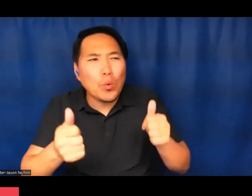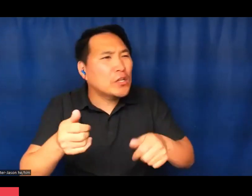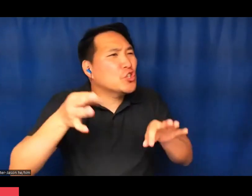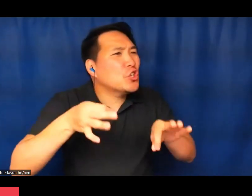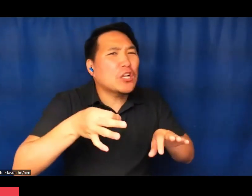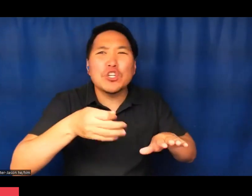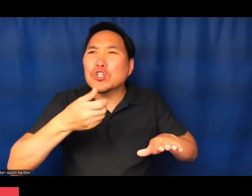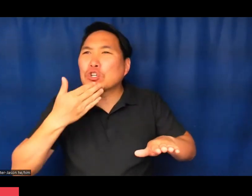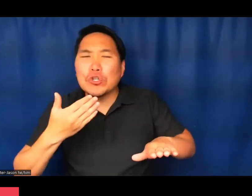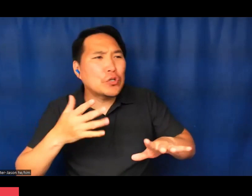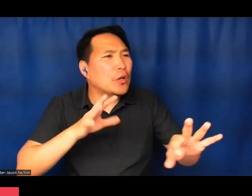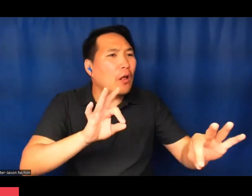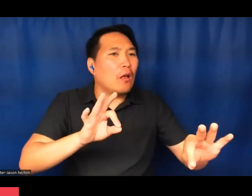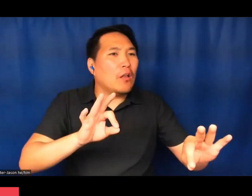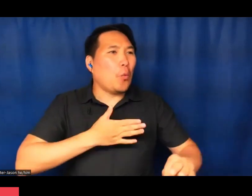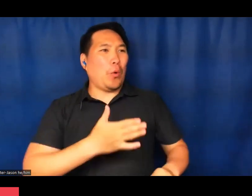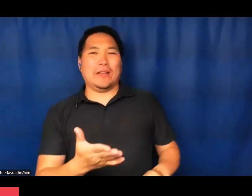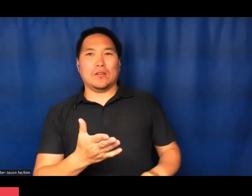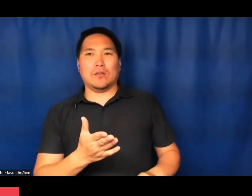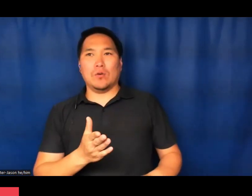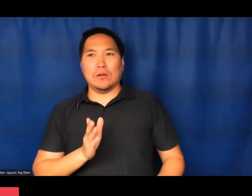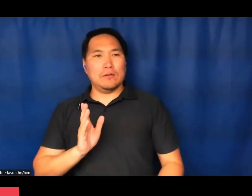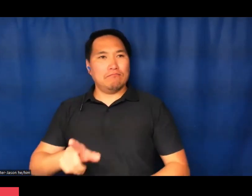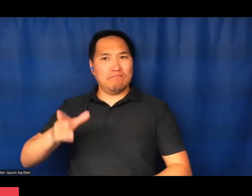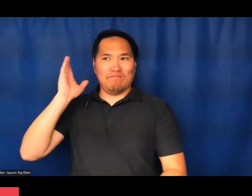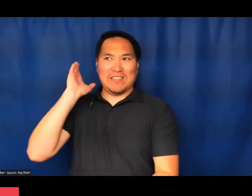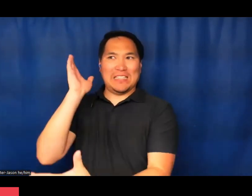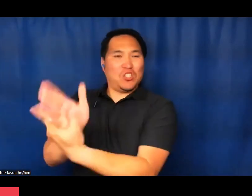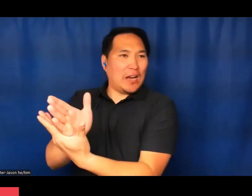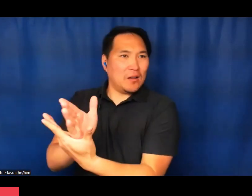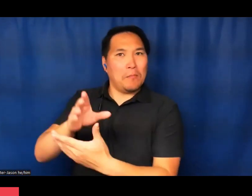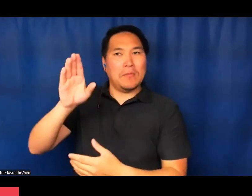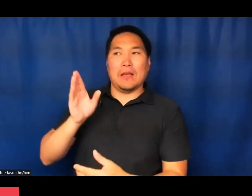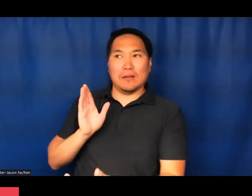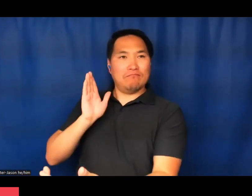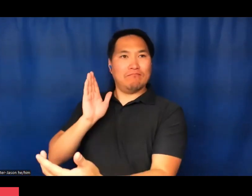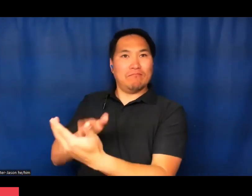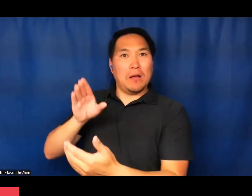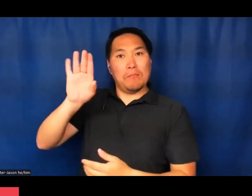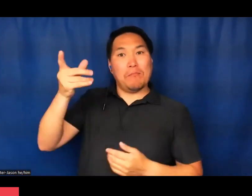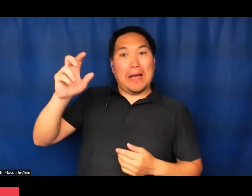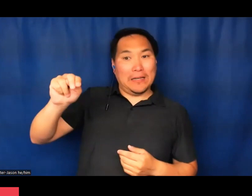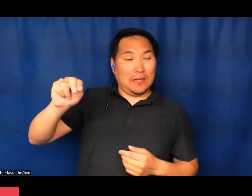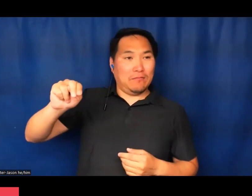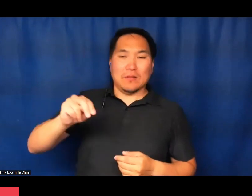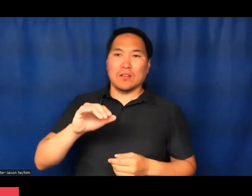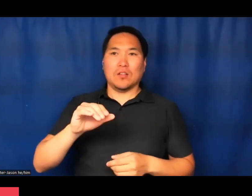willing to grant a nationwide adjunction for violating the administrative procedure act.